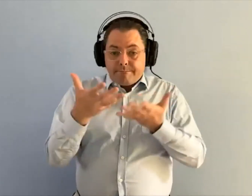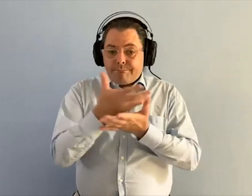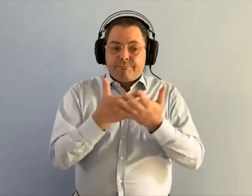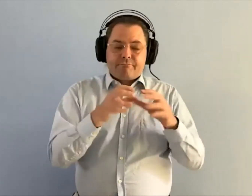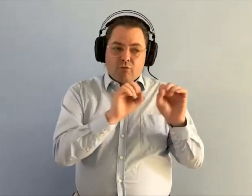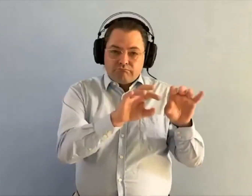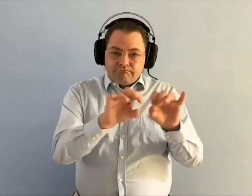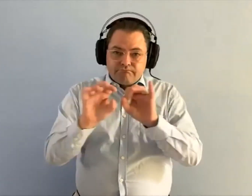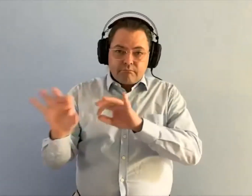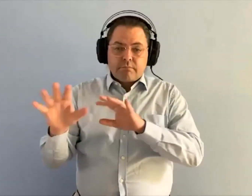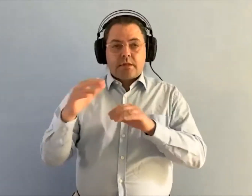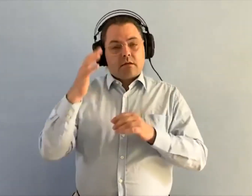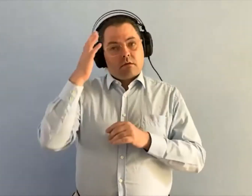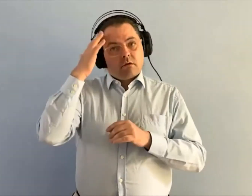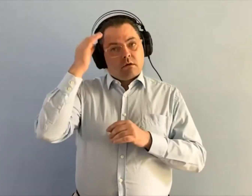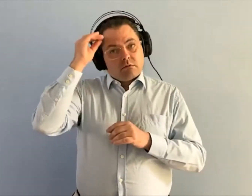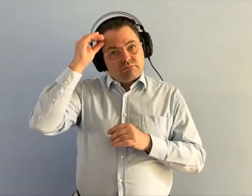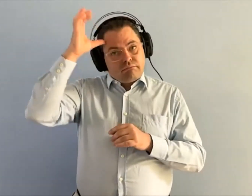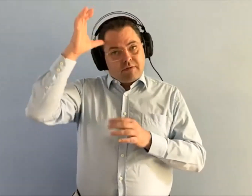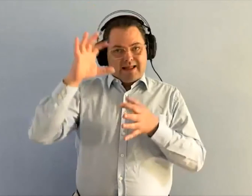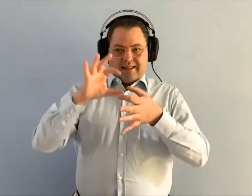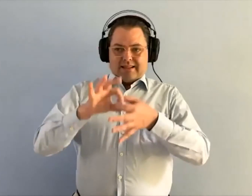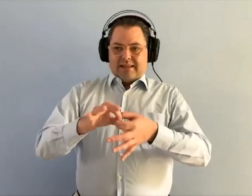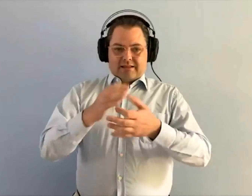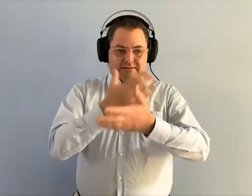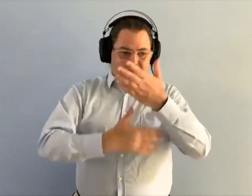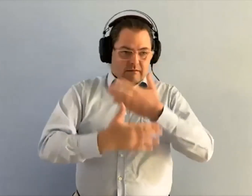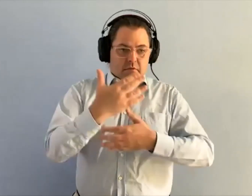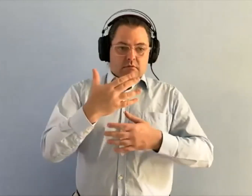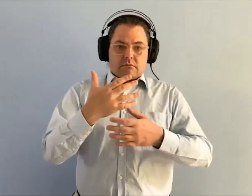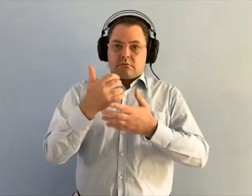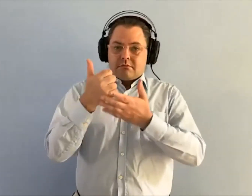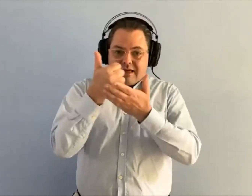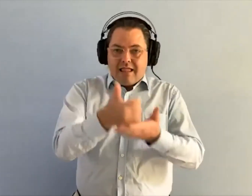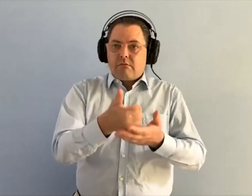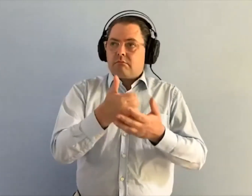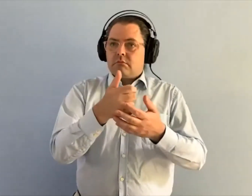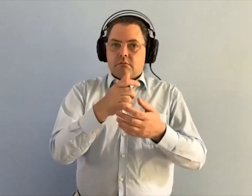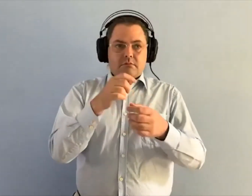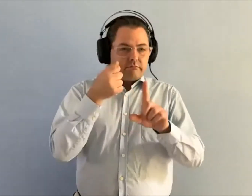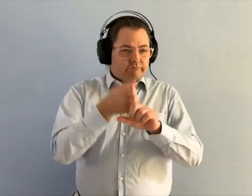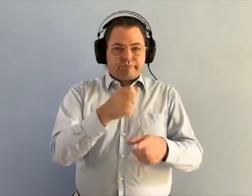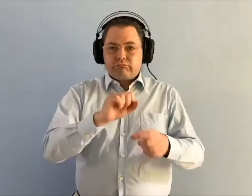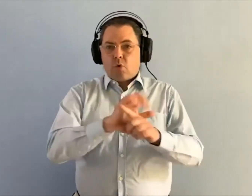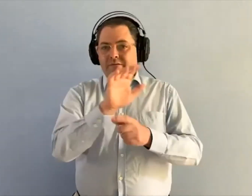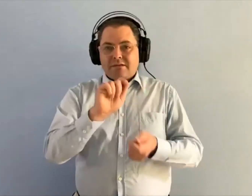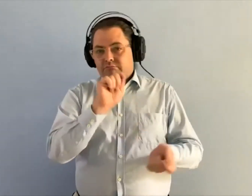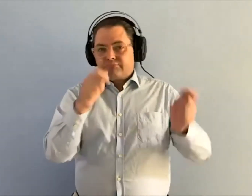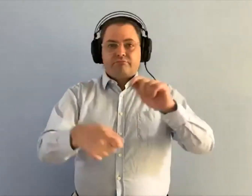and workshops to raise awareness in the public for the rights of the